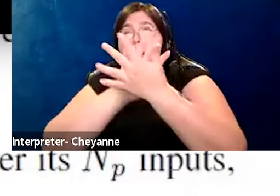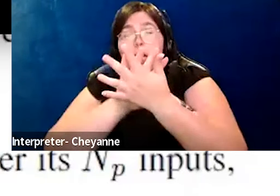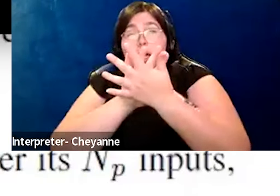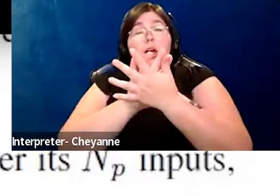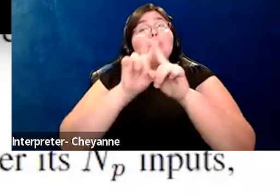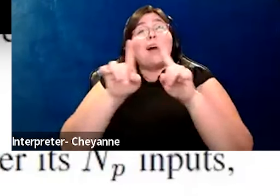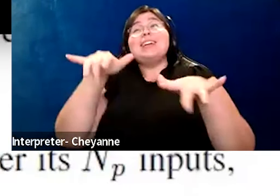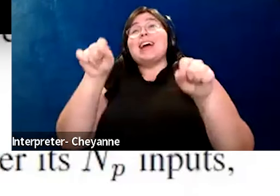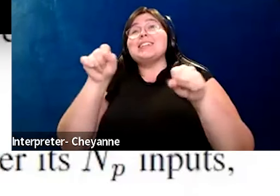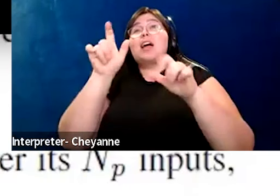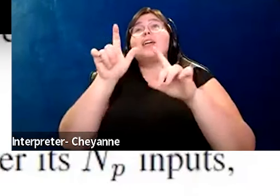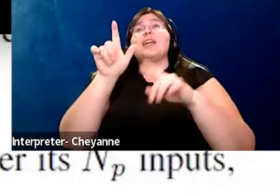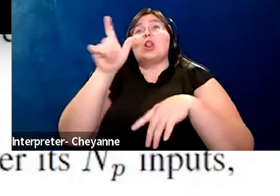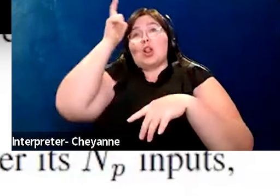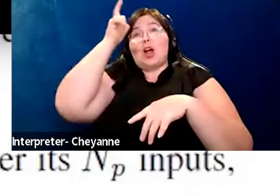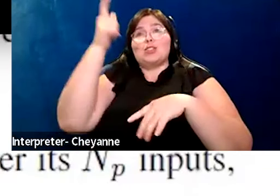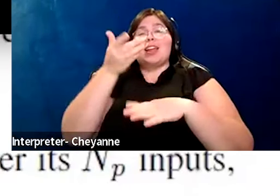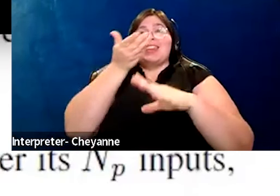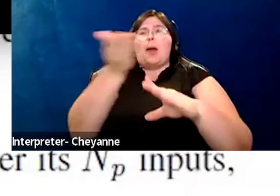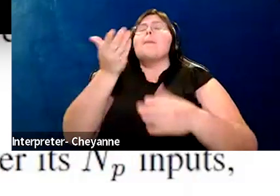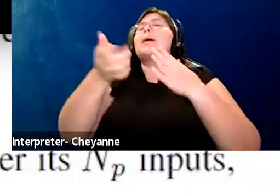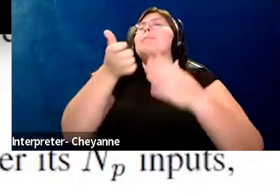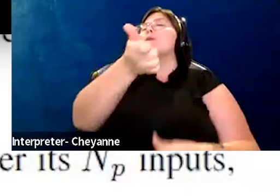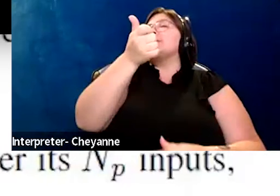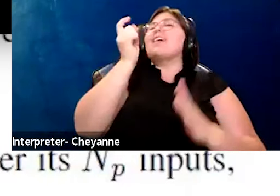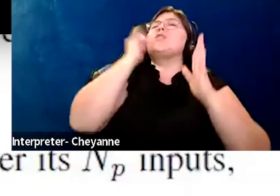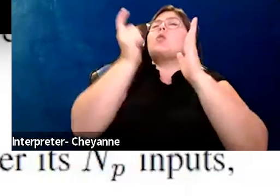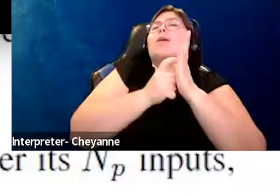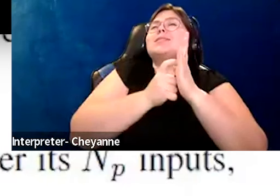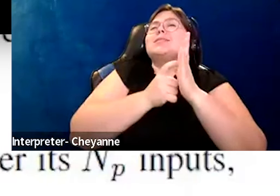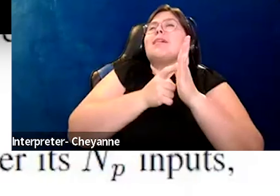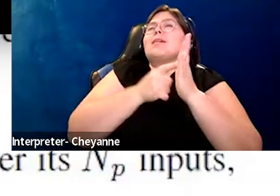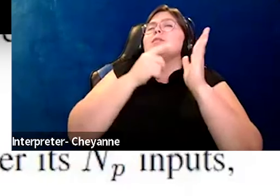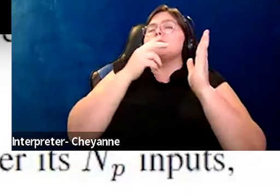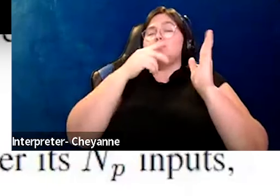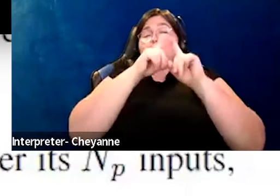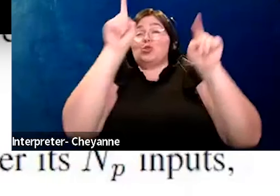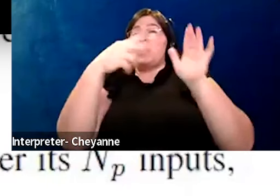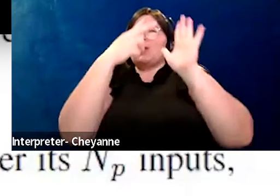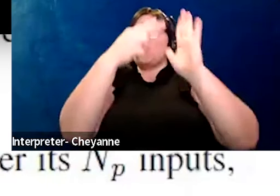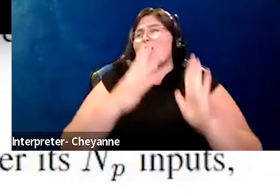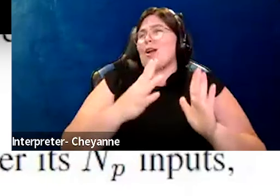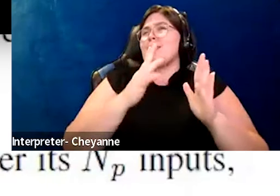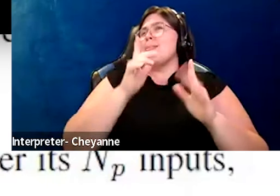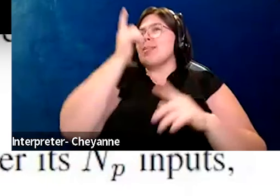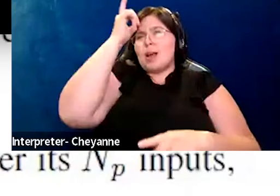And see if you can pick up on what that logic is when we play it through the second time. [VIDEO PLAYBACK]